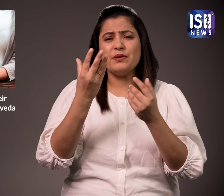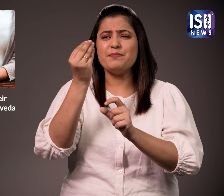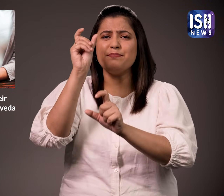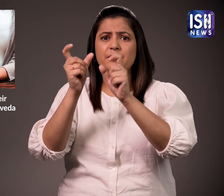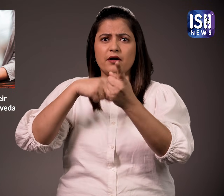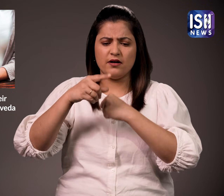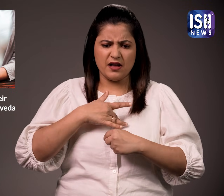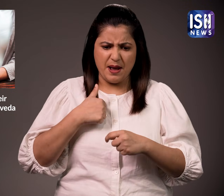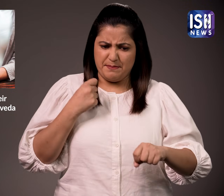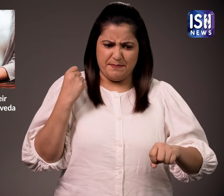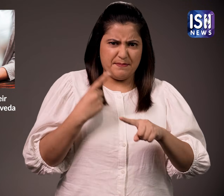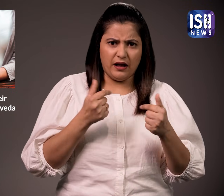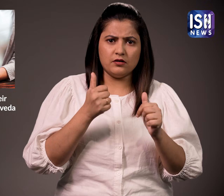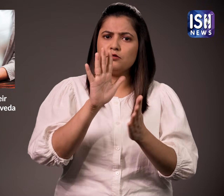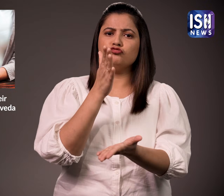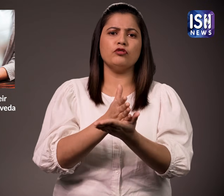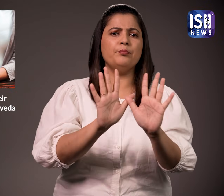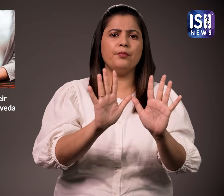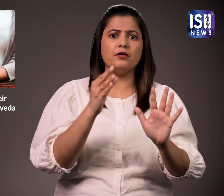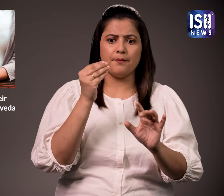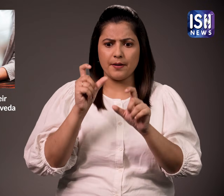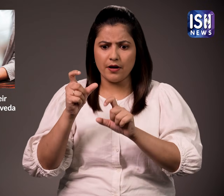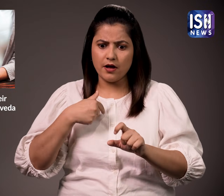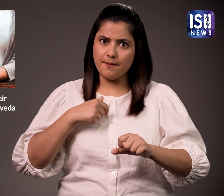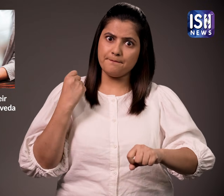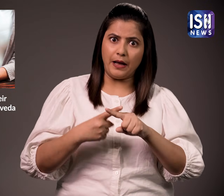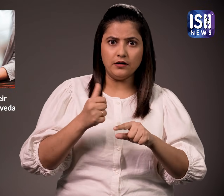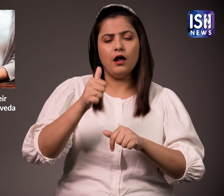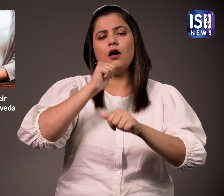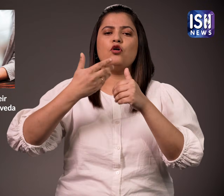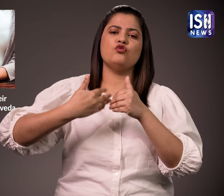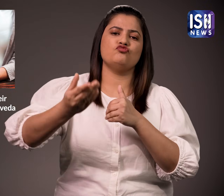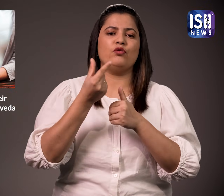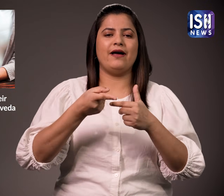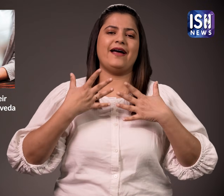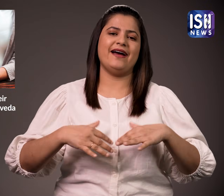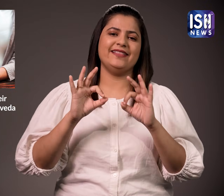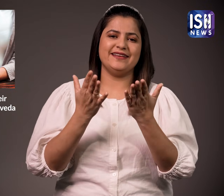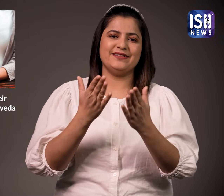If this water does not suit you then stop consuming it. Continue drinking it only if it suits you.